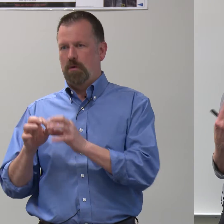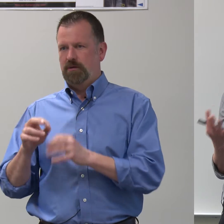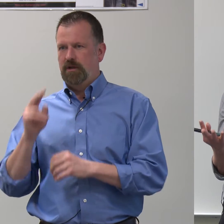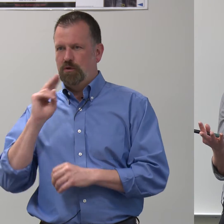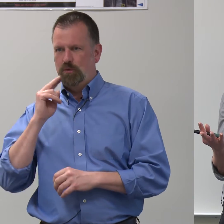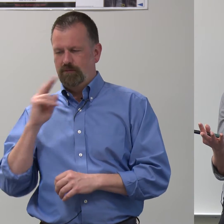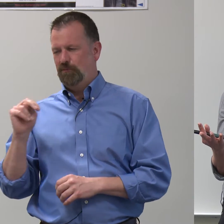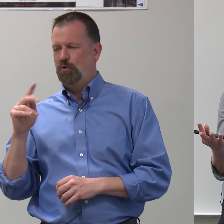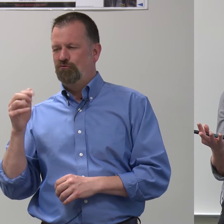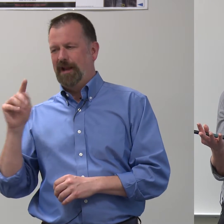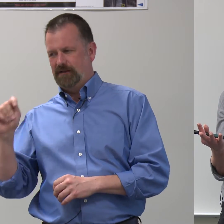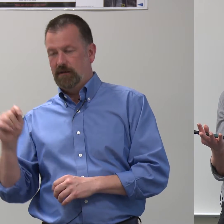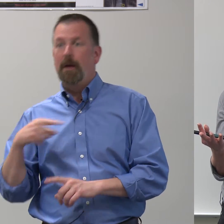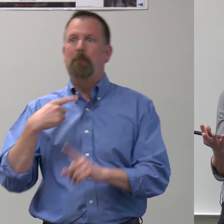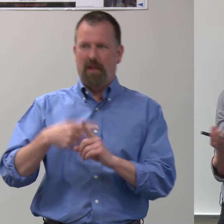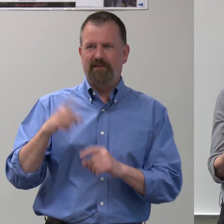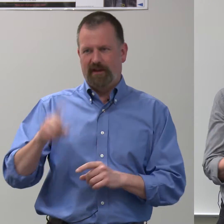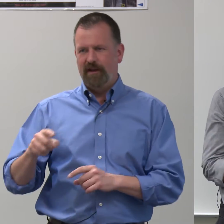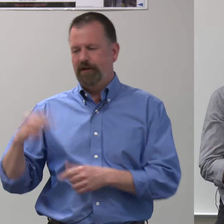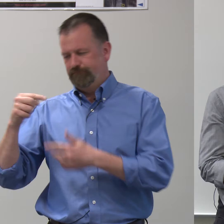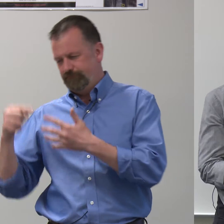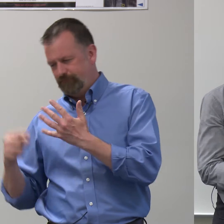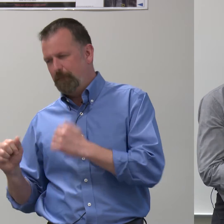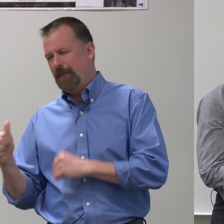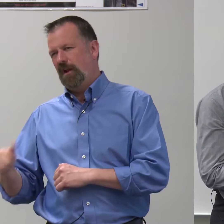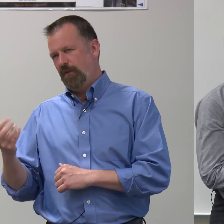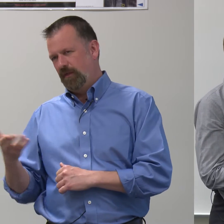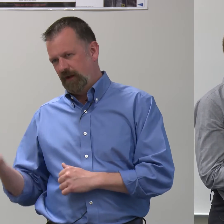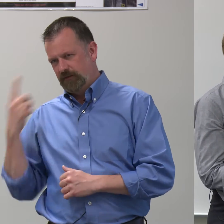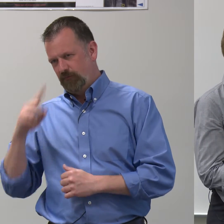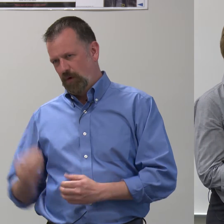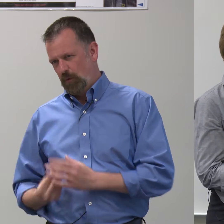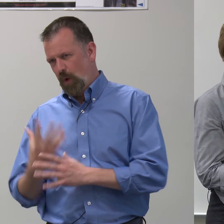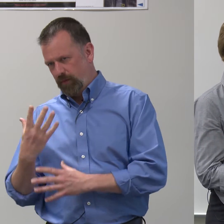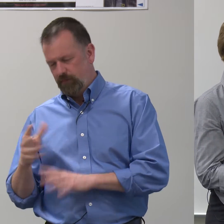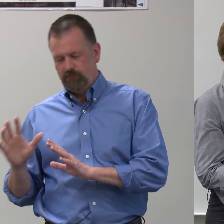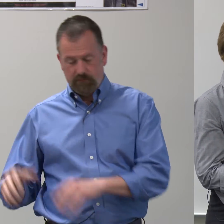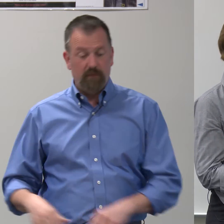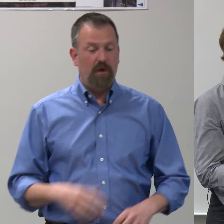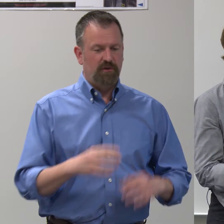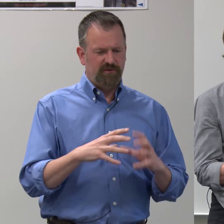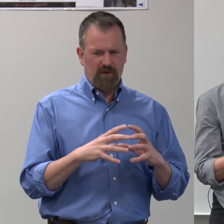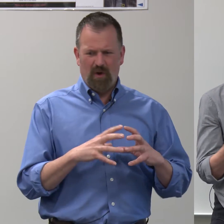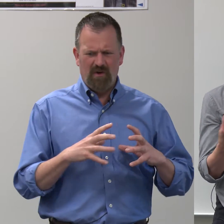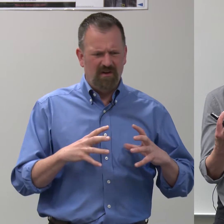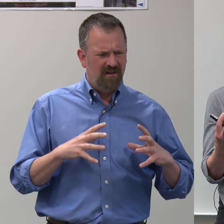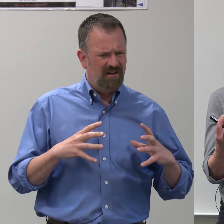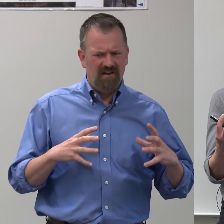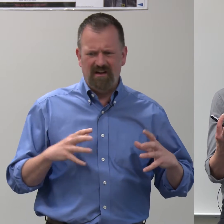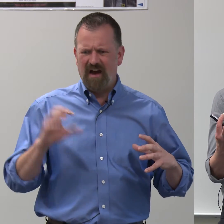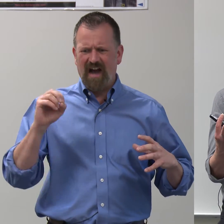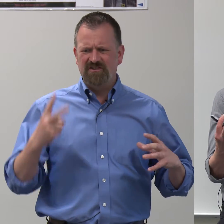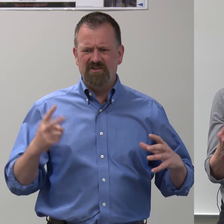but also all of the other things that they need to grow, and so they respond to this lack of oxygen